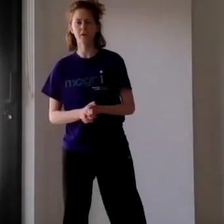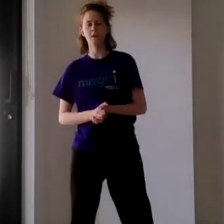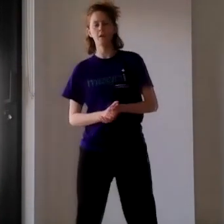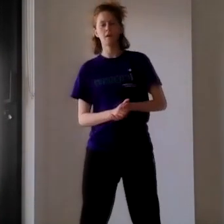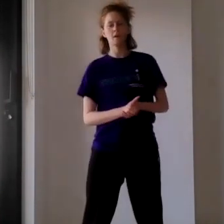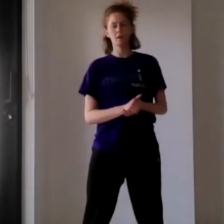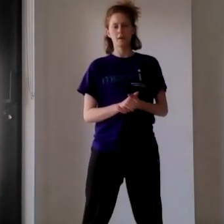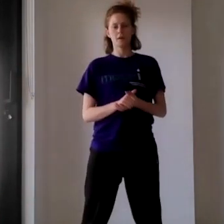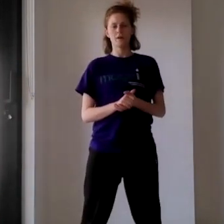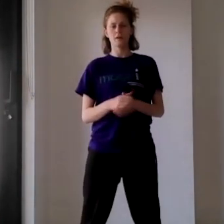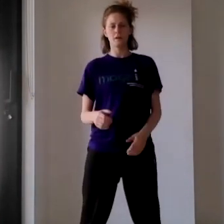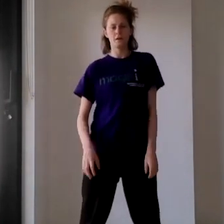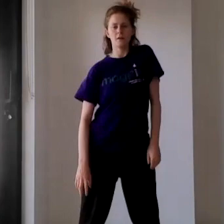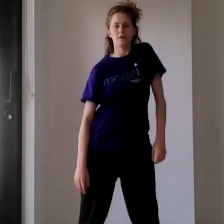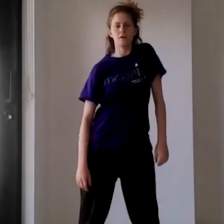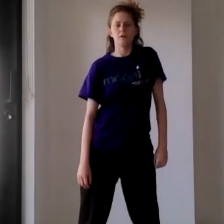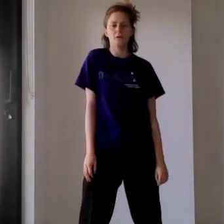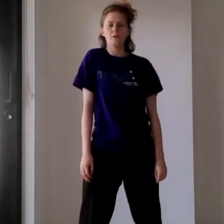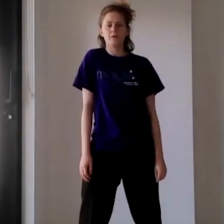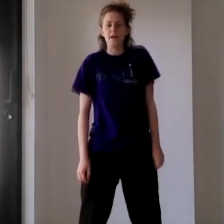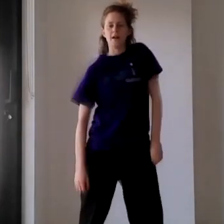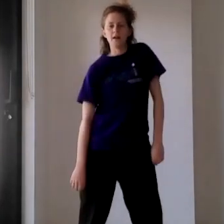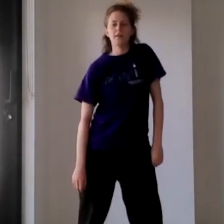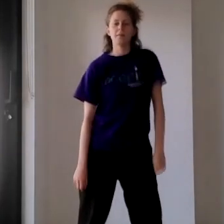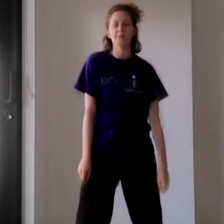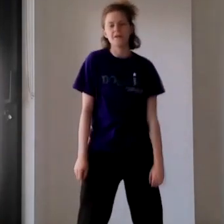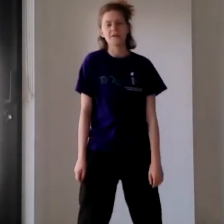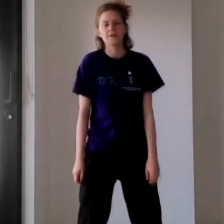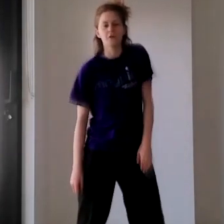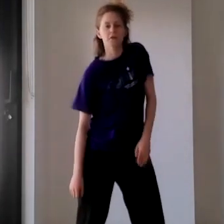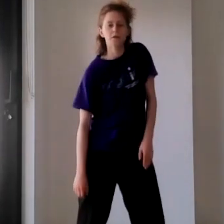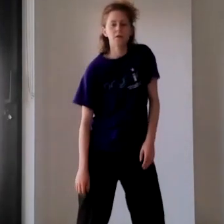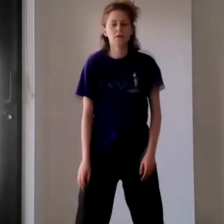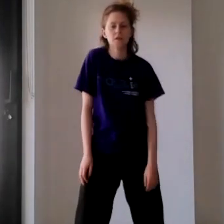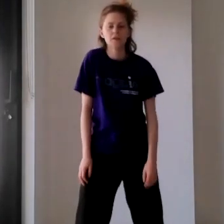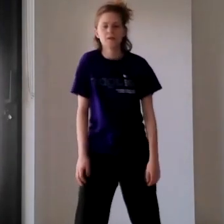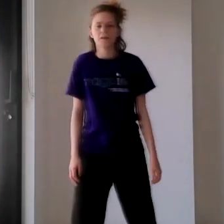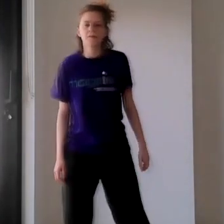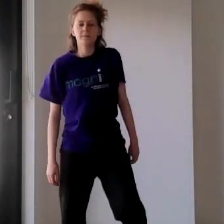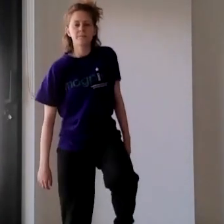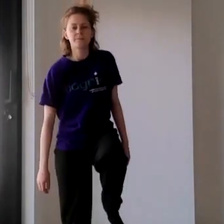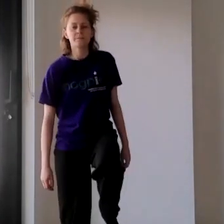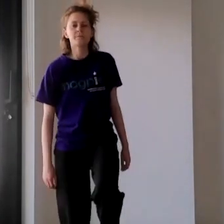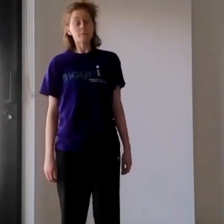thinking shoulders oh yeah that might be or you could try to do two body parts at the same time